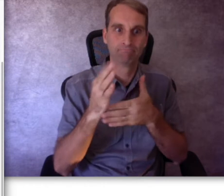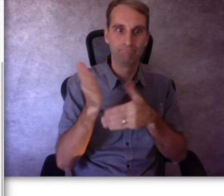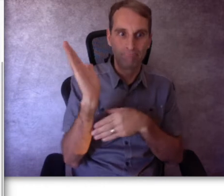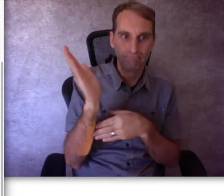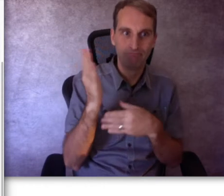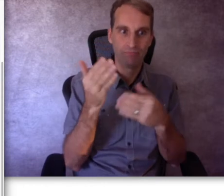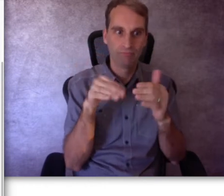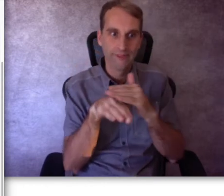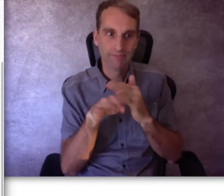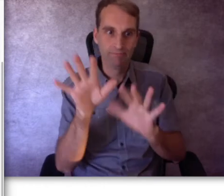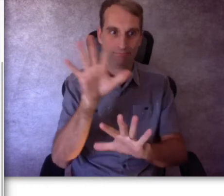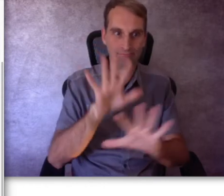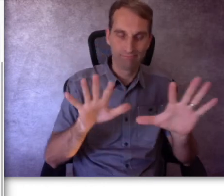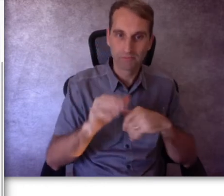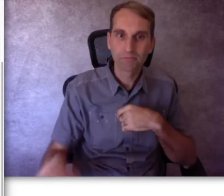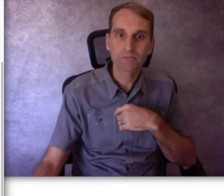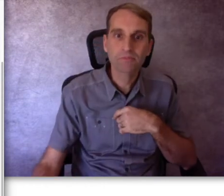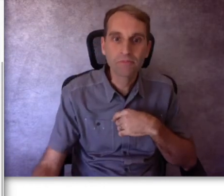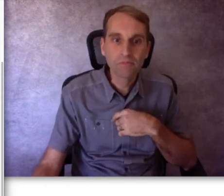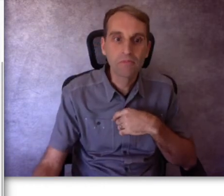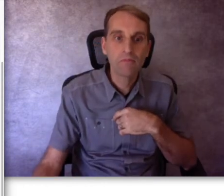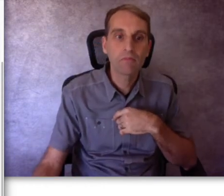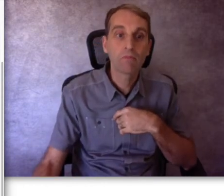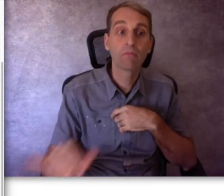with the content, features, and accessibility.